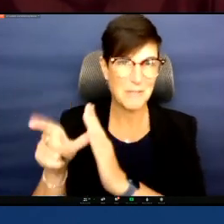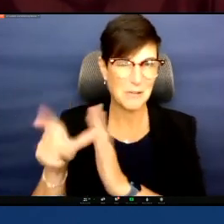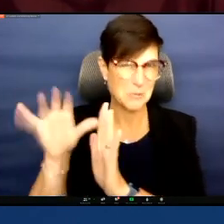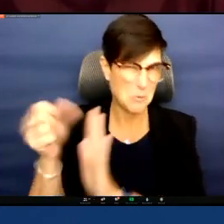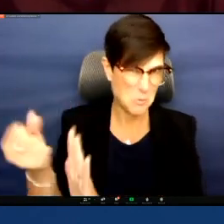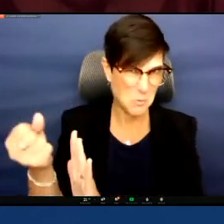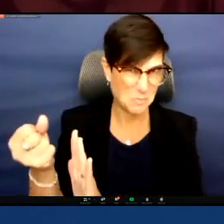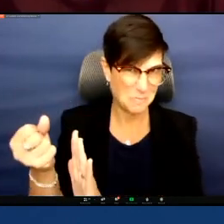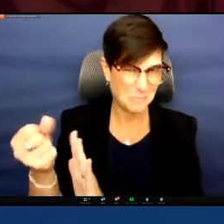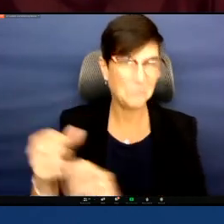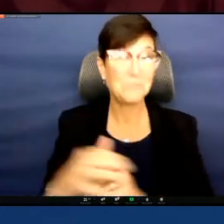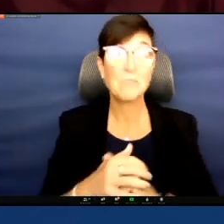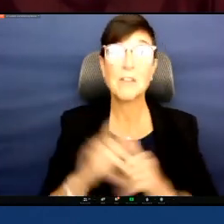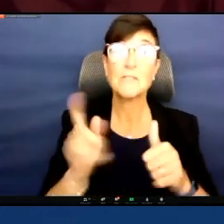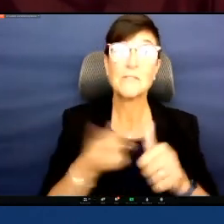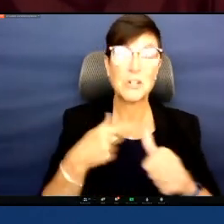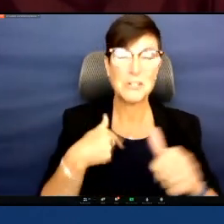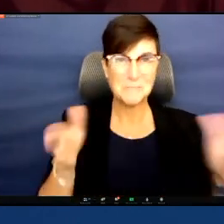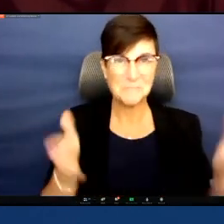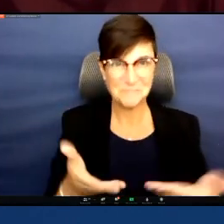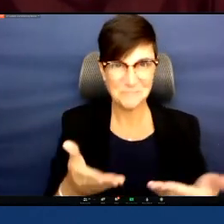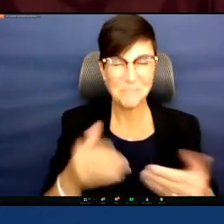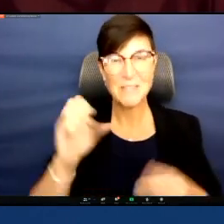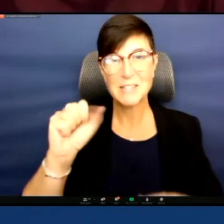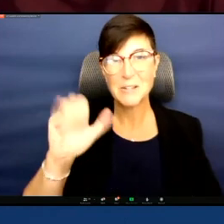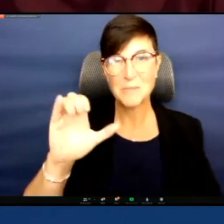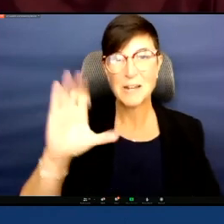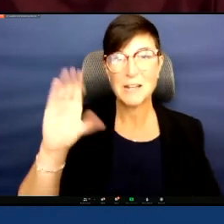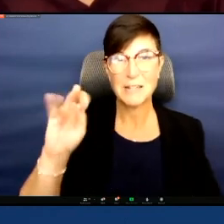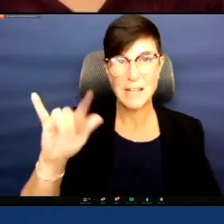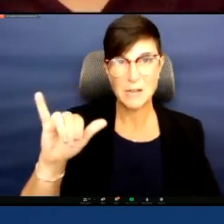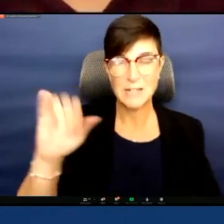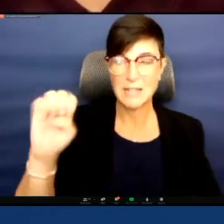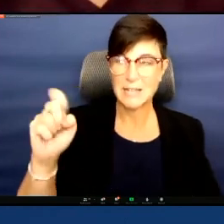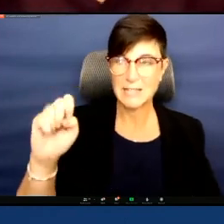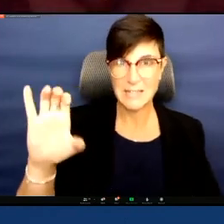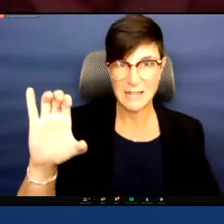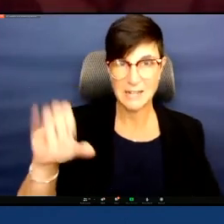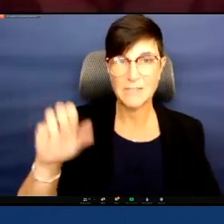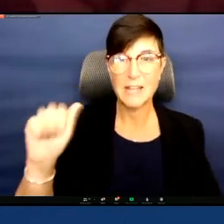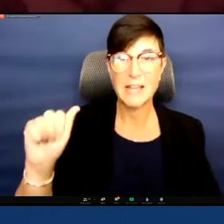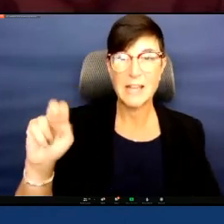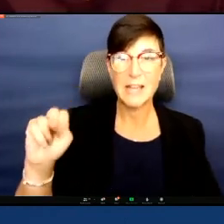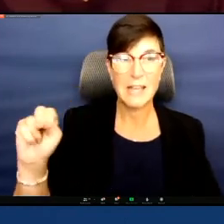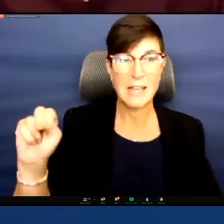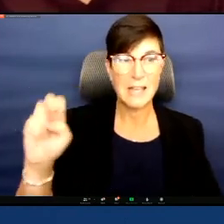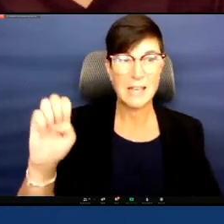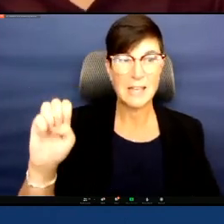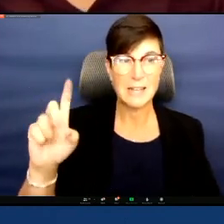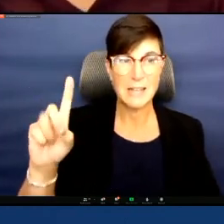Sacramento County executive and Edwards An. Thank you so much, Robert, and welcome everyone.